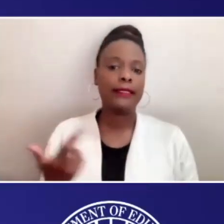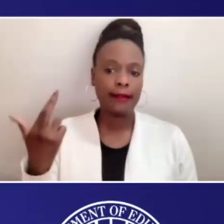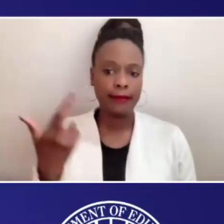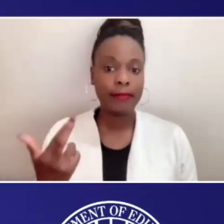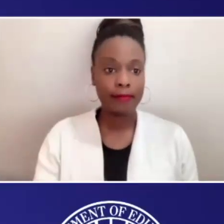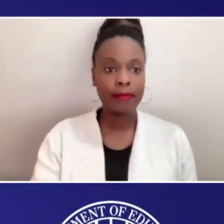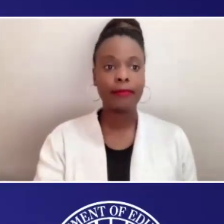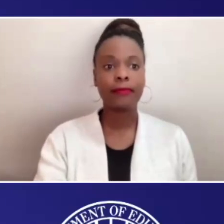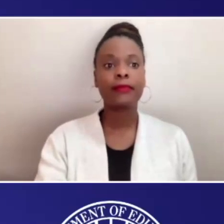So thank you for that.